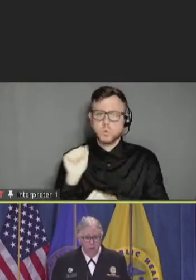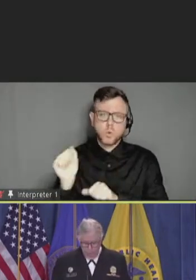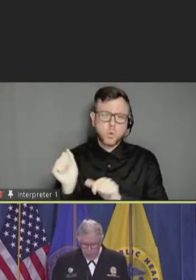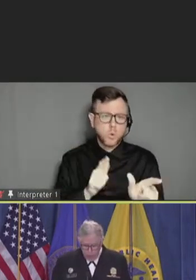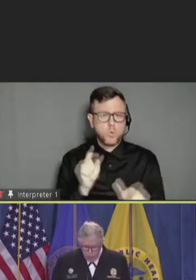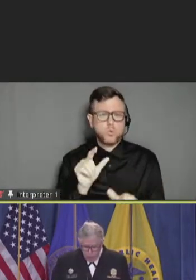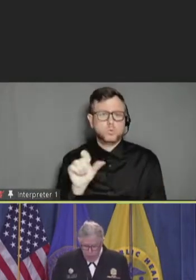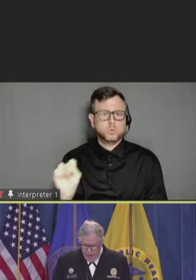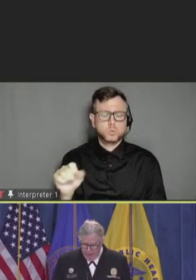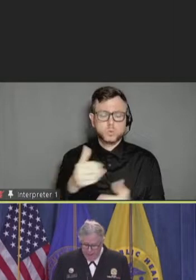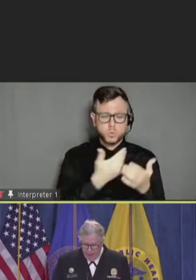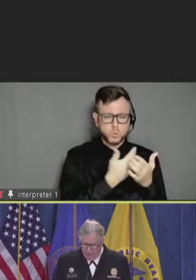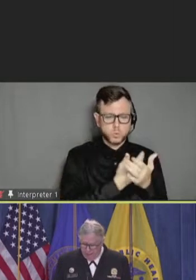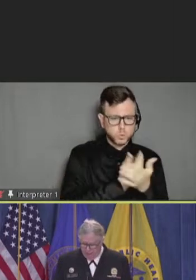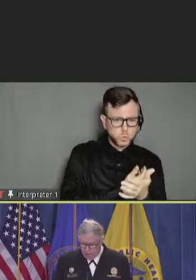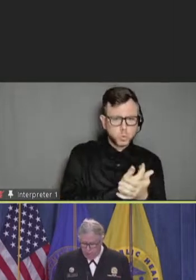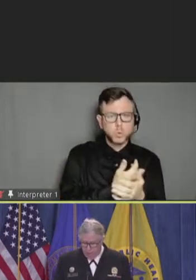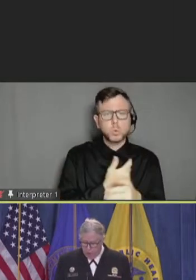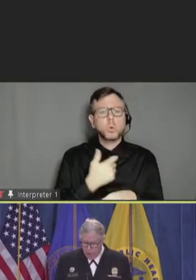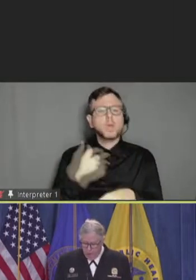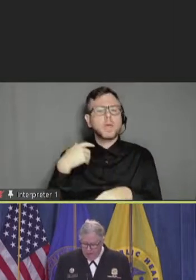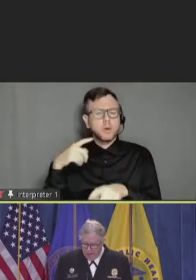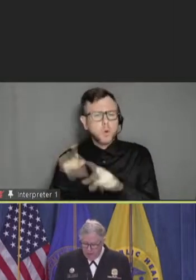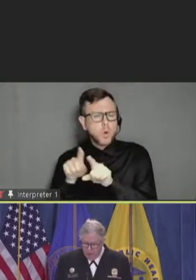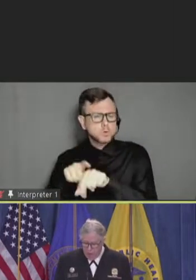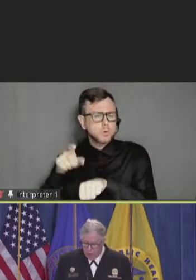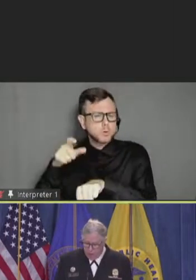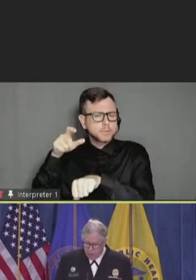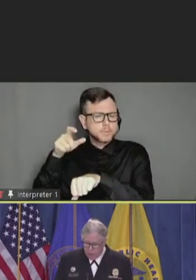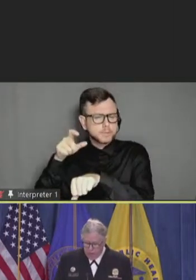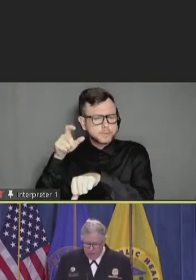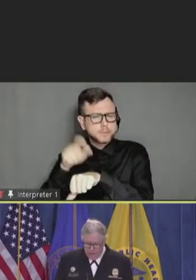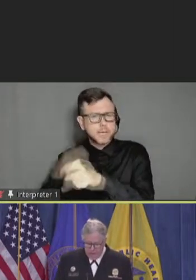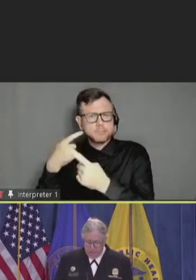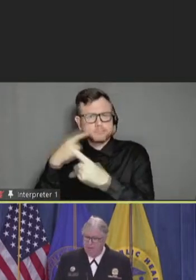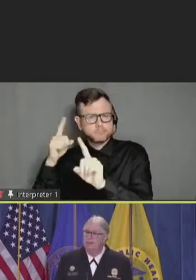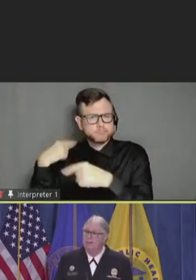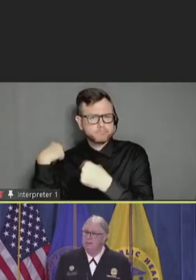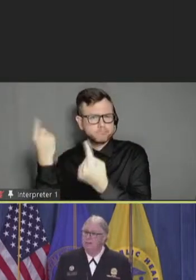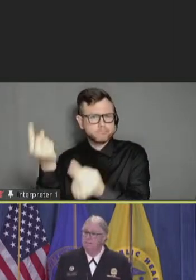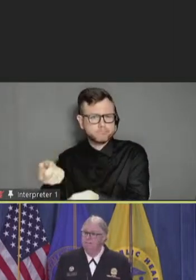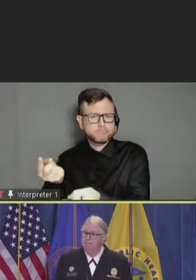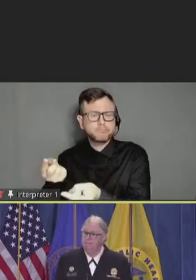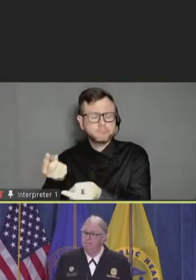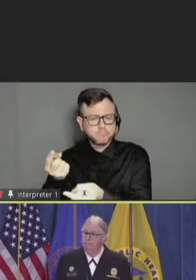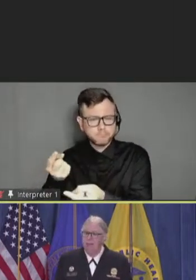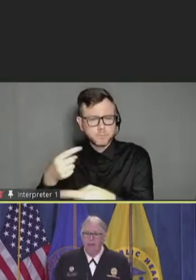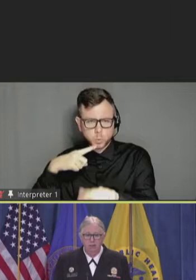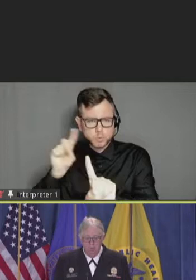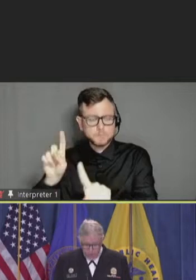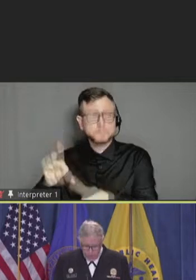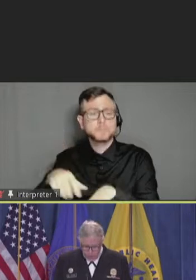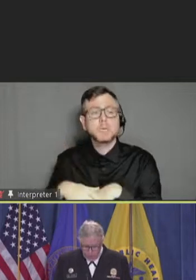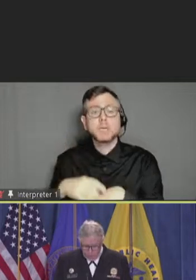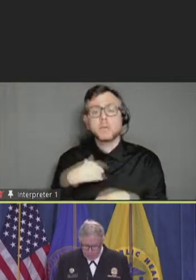both new and time-tested ones to prevent respiratory diseases this season and into the future.